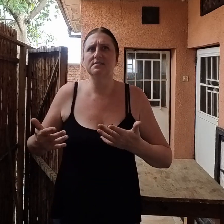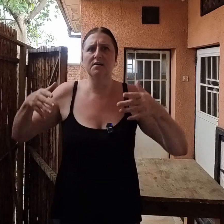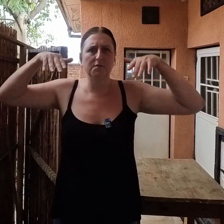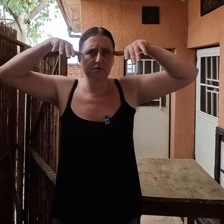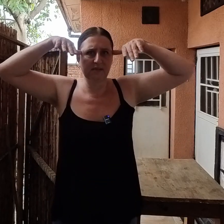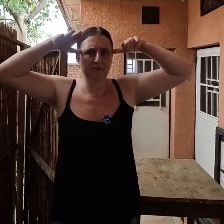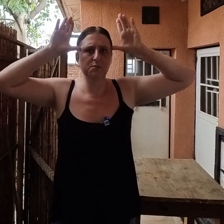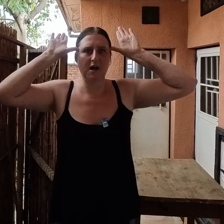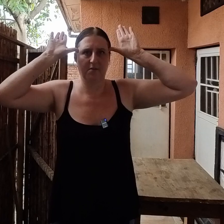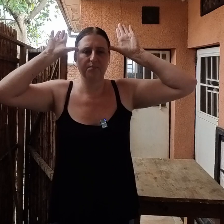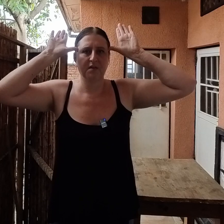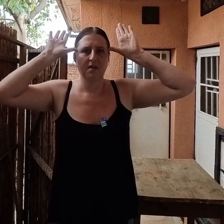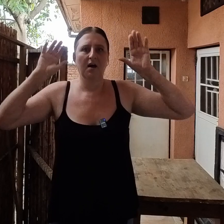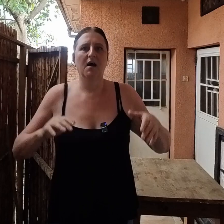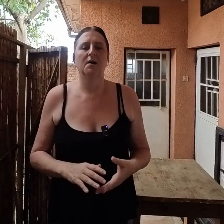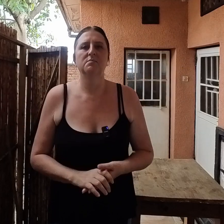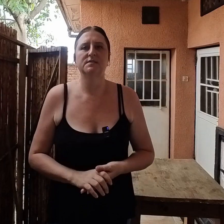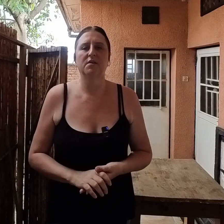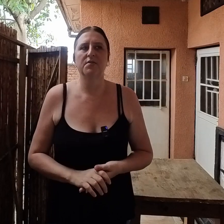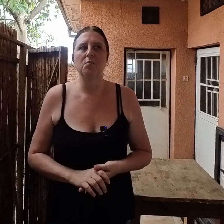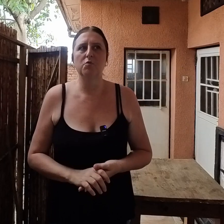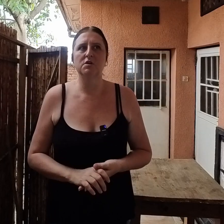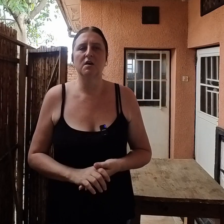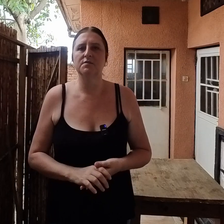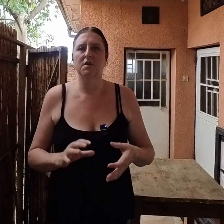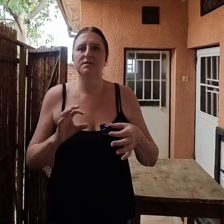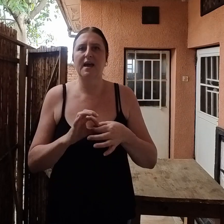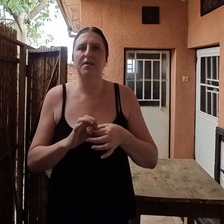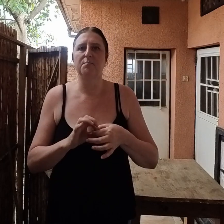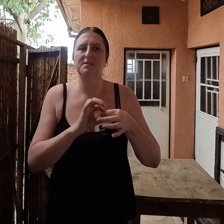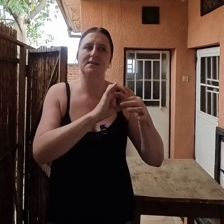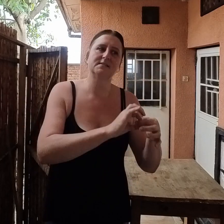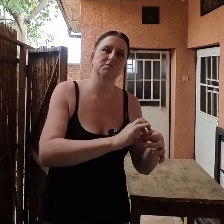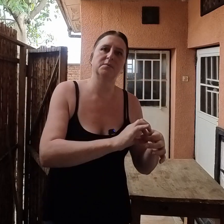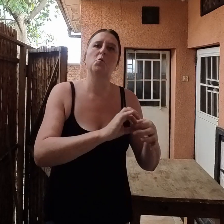the sign for 'Muslim' as well. So, that would kind of go together because it is the Muslim